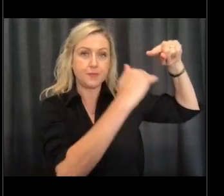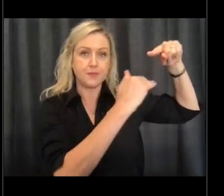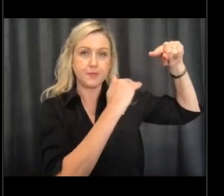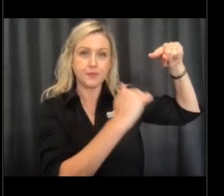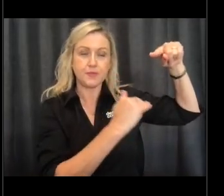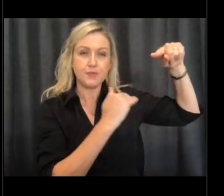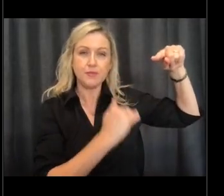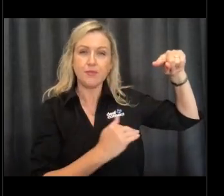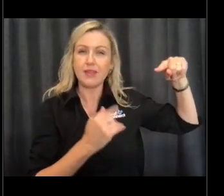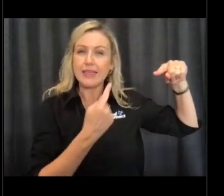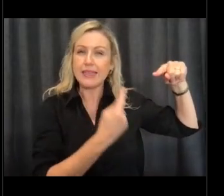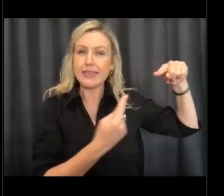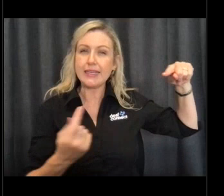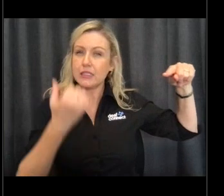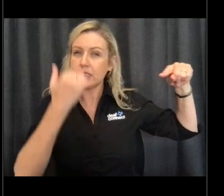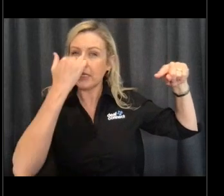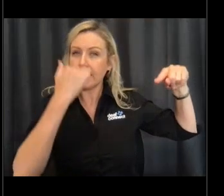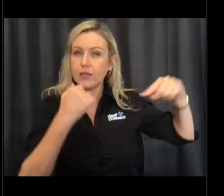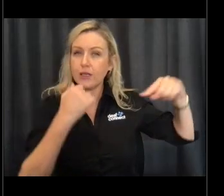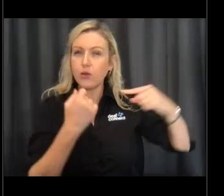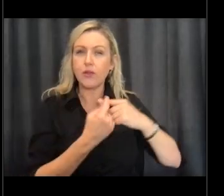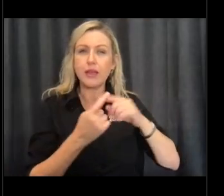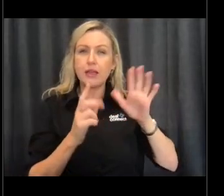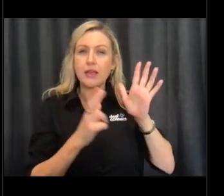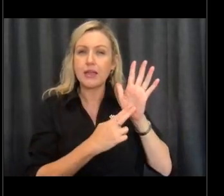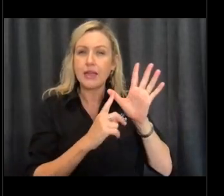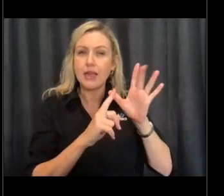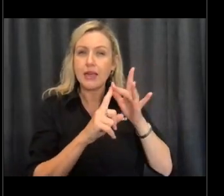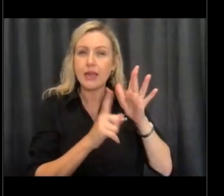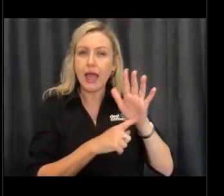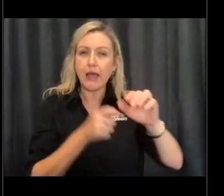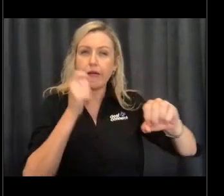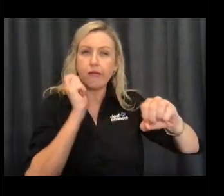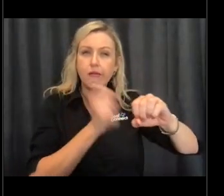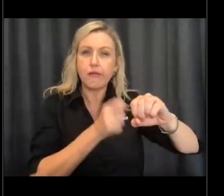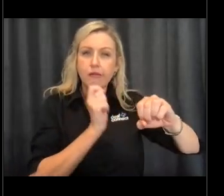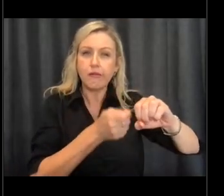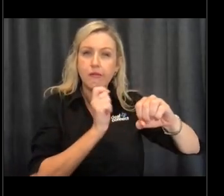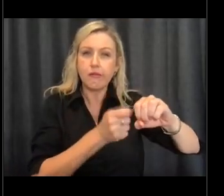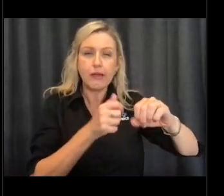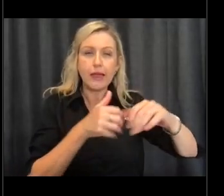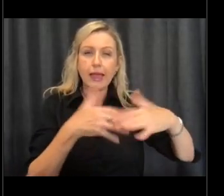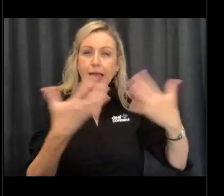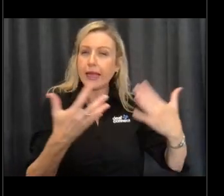down to the nails and hammering the nails in that needs to be done to put your property